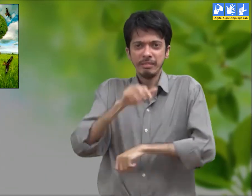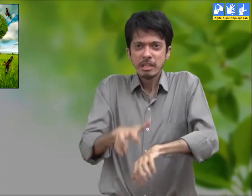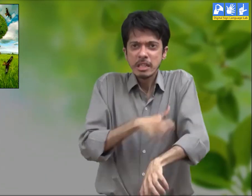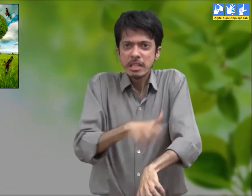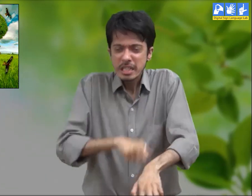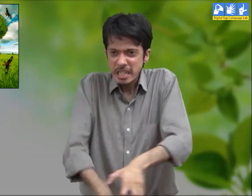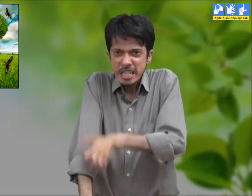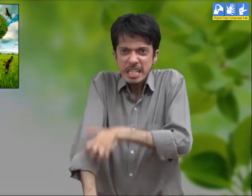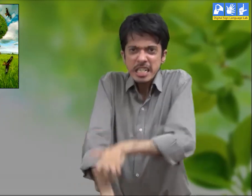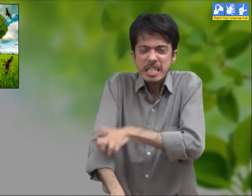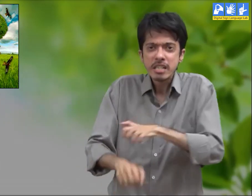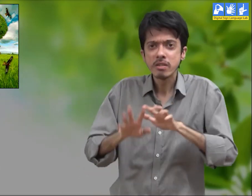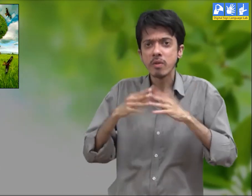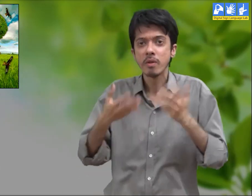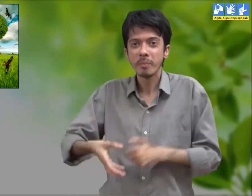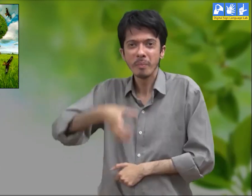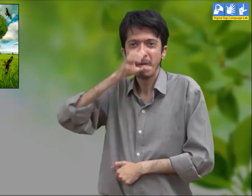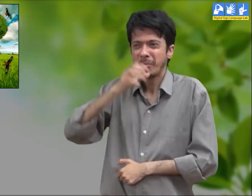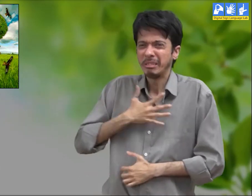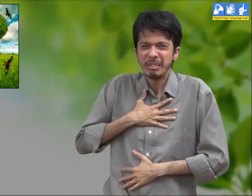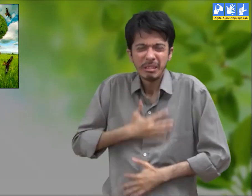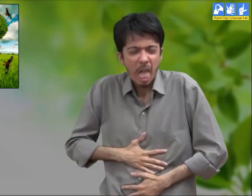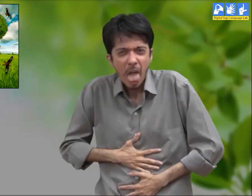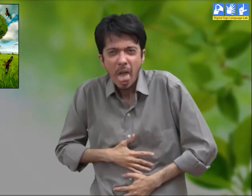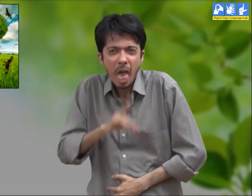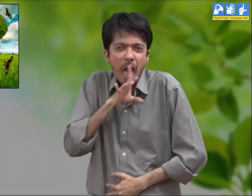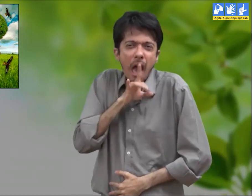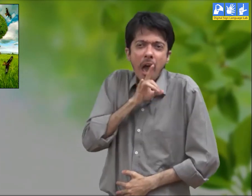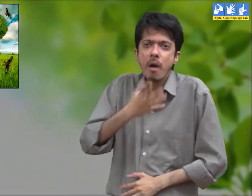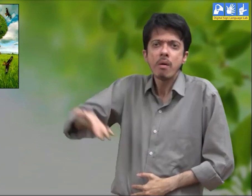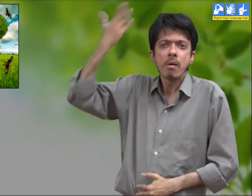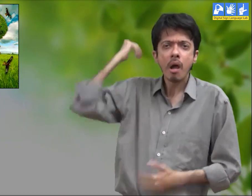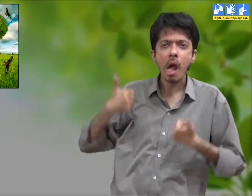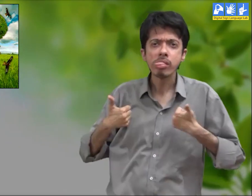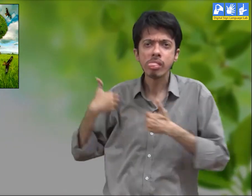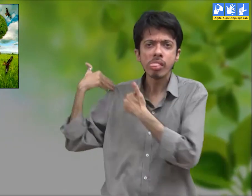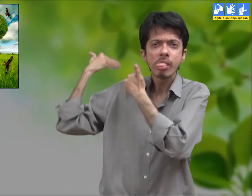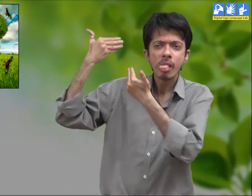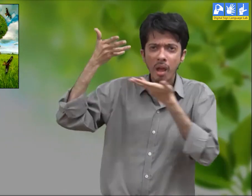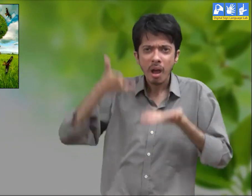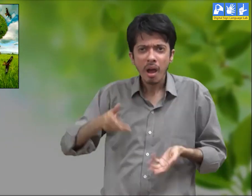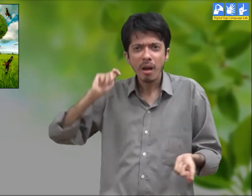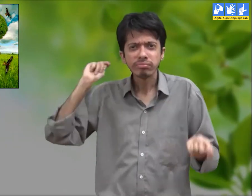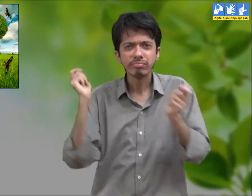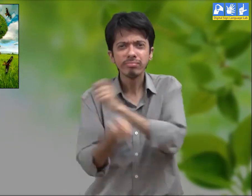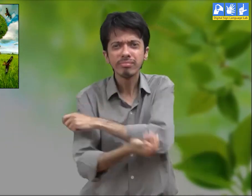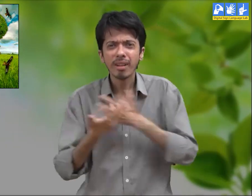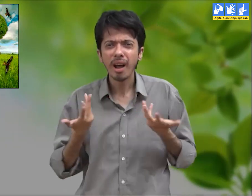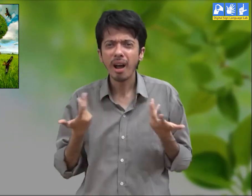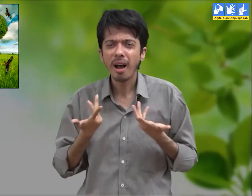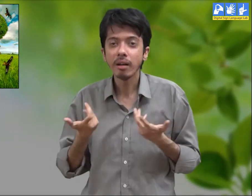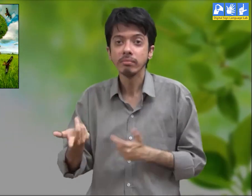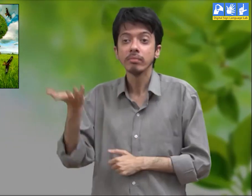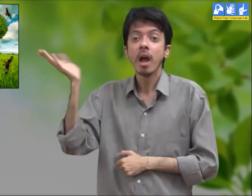which is also causing health problems like itching, stomachache etc. Earlier the water used to be healthy.